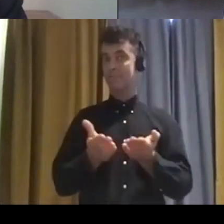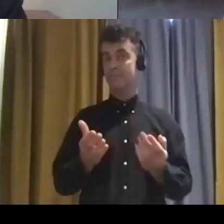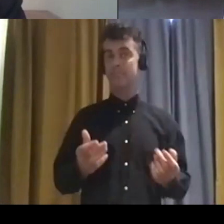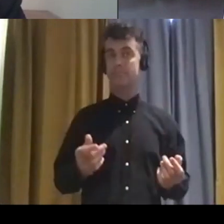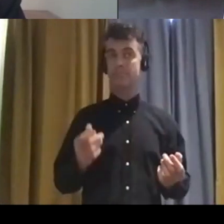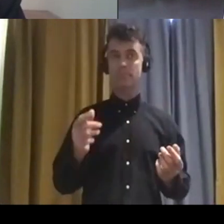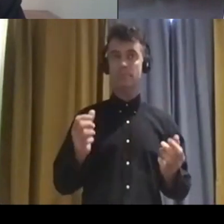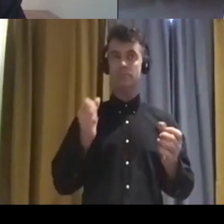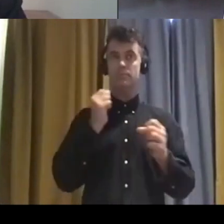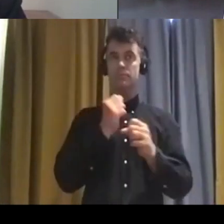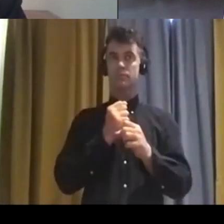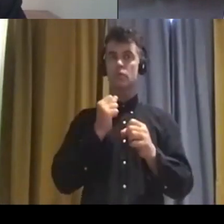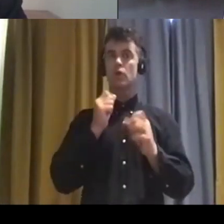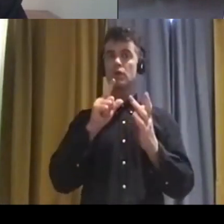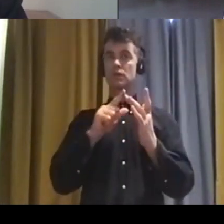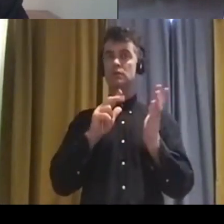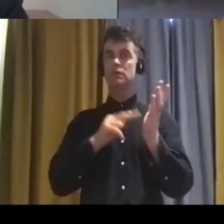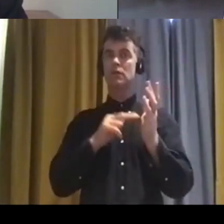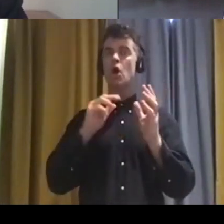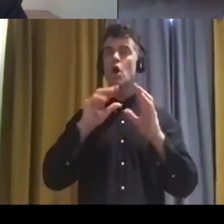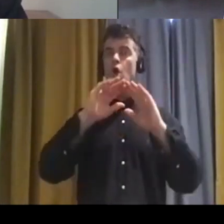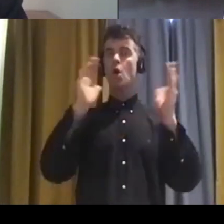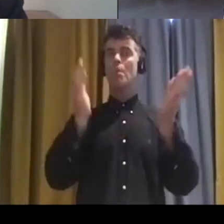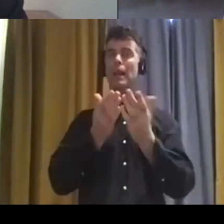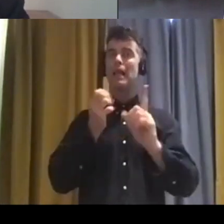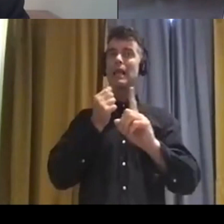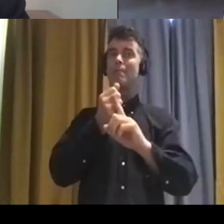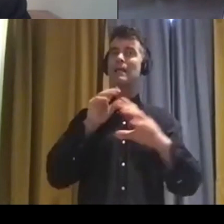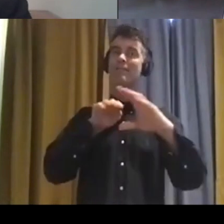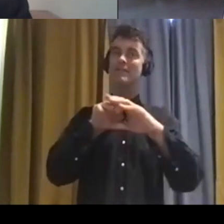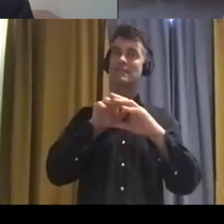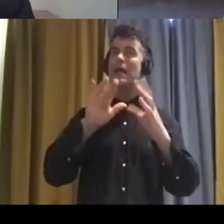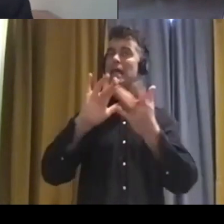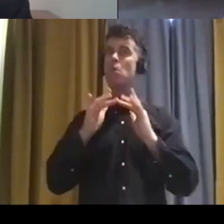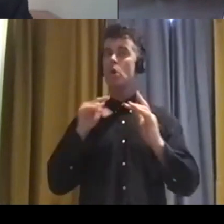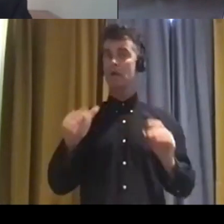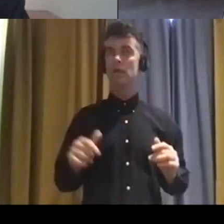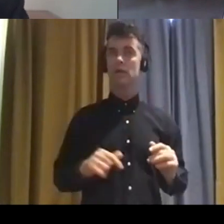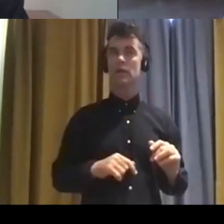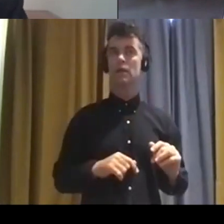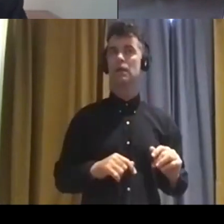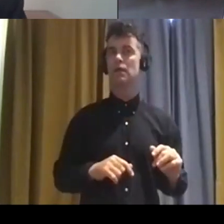so Global Impact Investing Network, found in their report recently that now the market